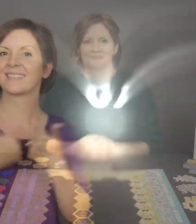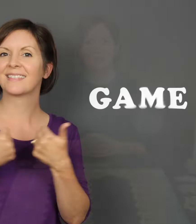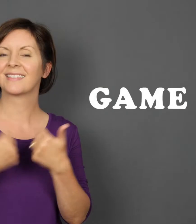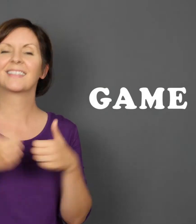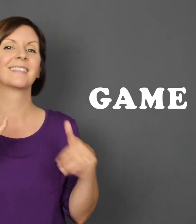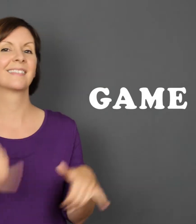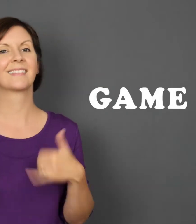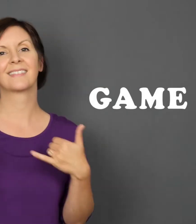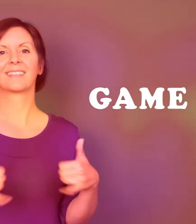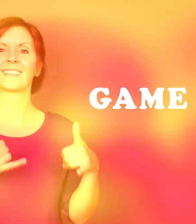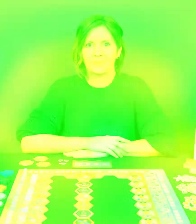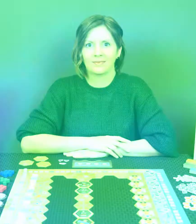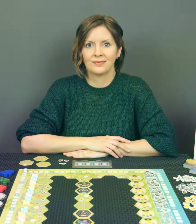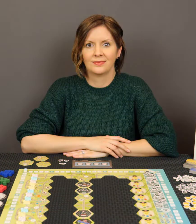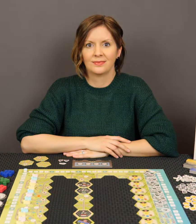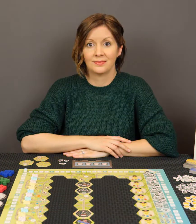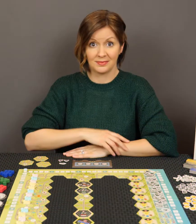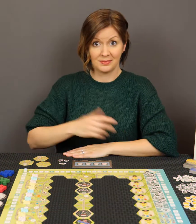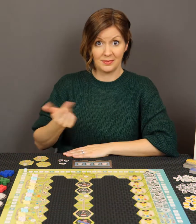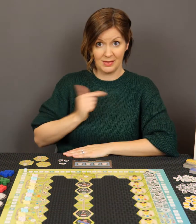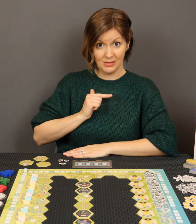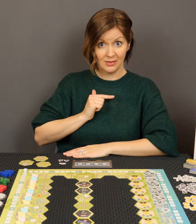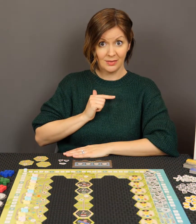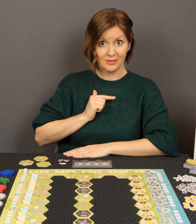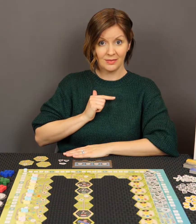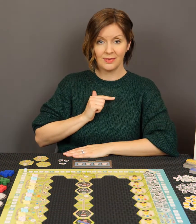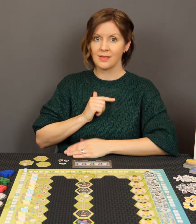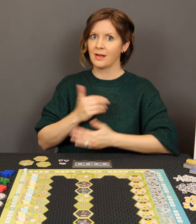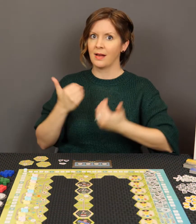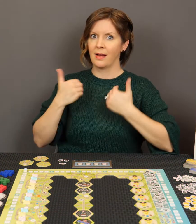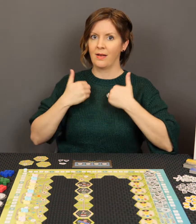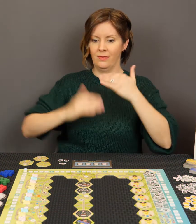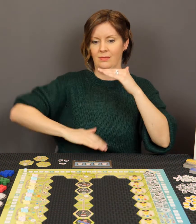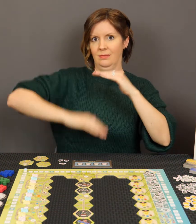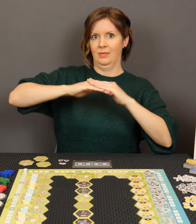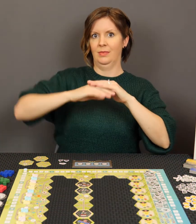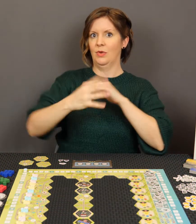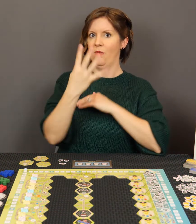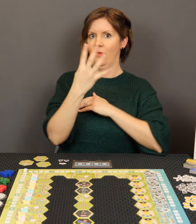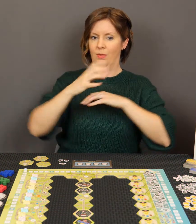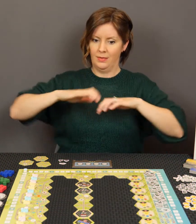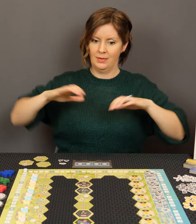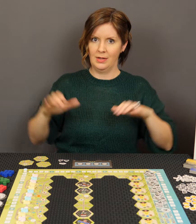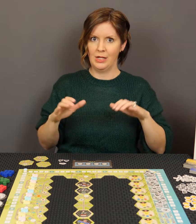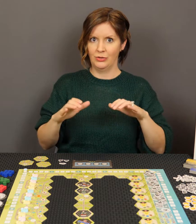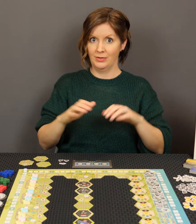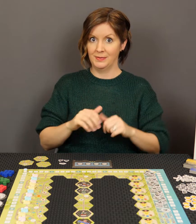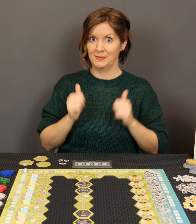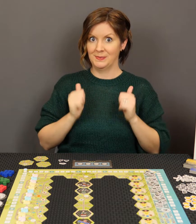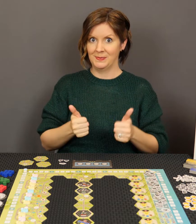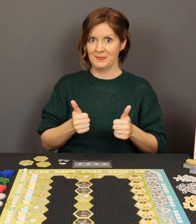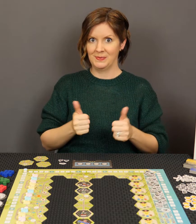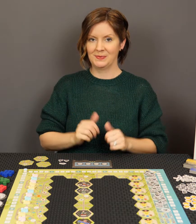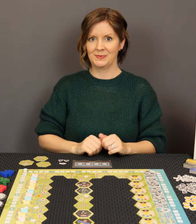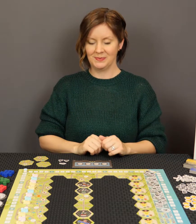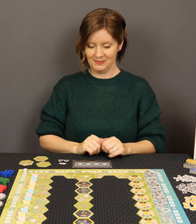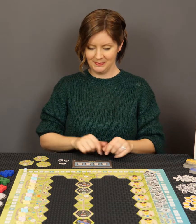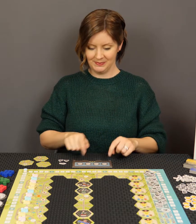If it’s my turn, I have up to 4 actions that I can do.